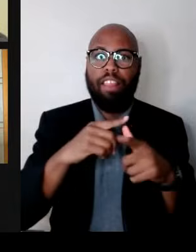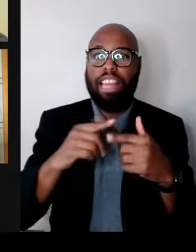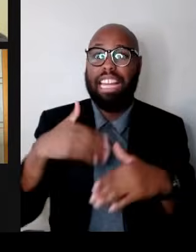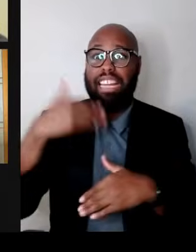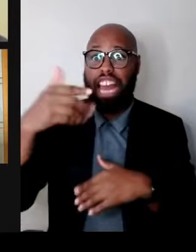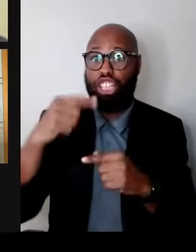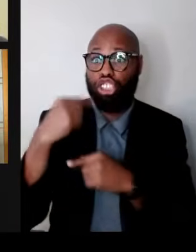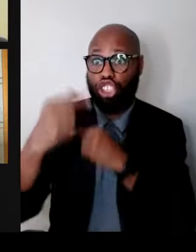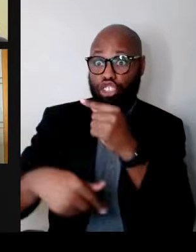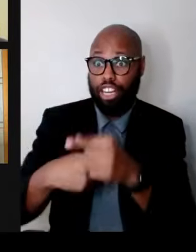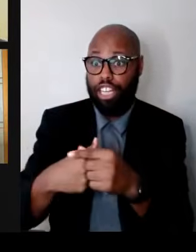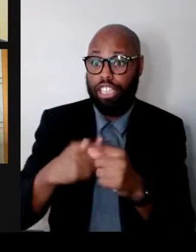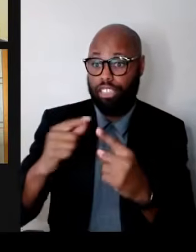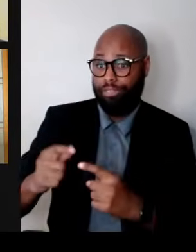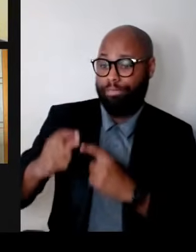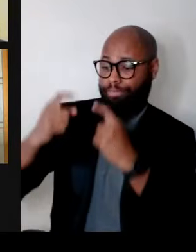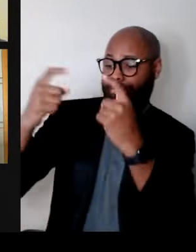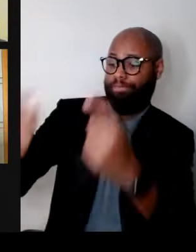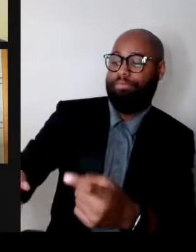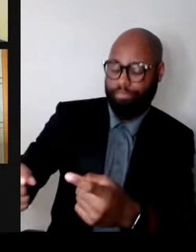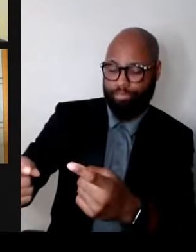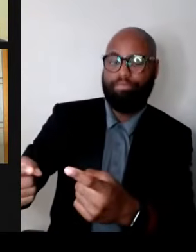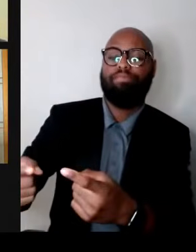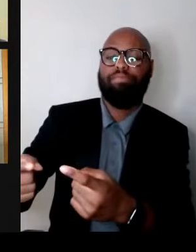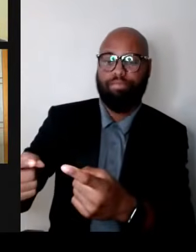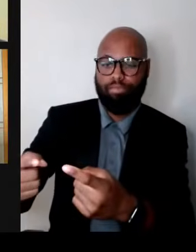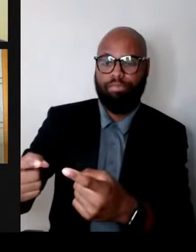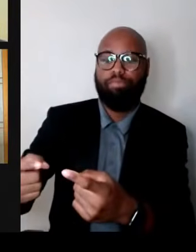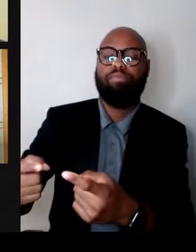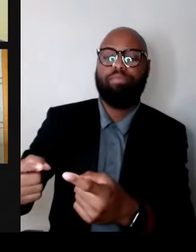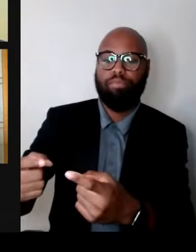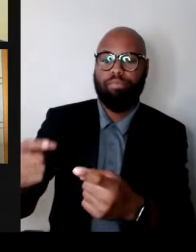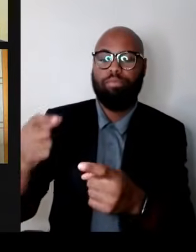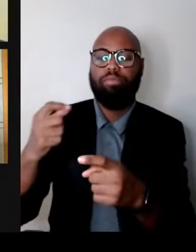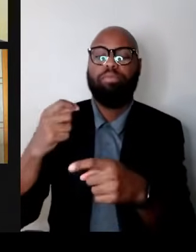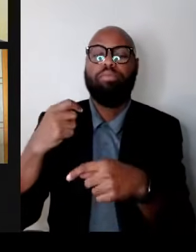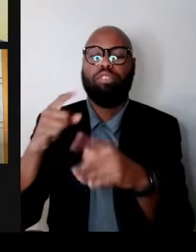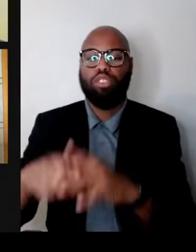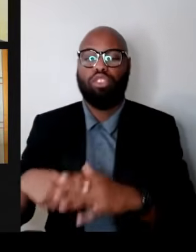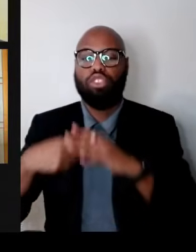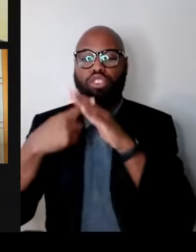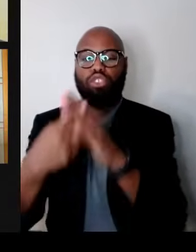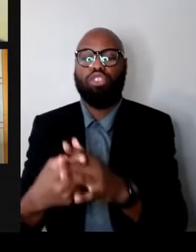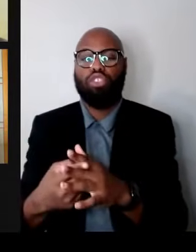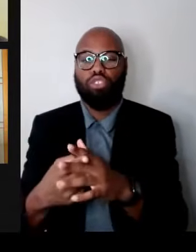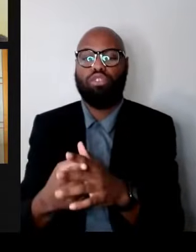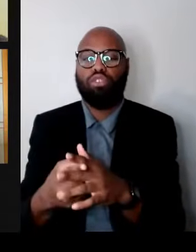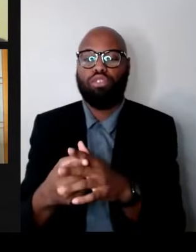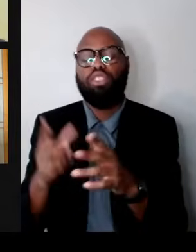to make headway into what you've started. And also, I wanna give a quick notice